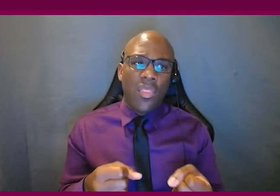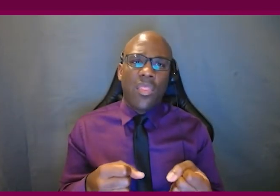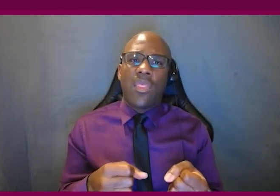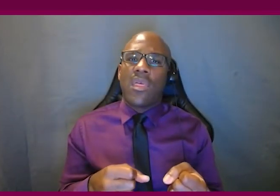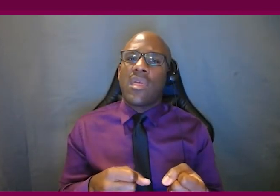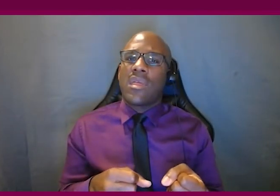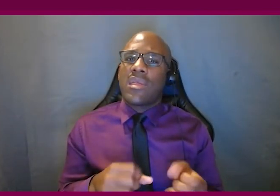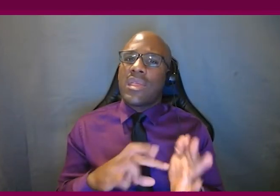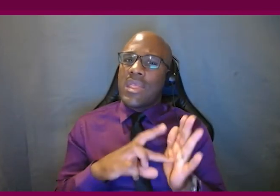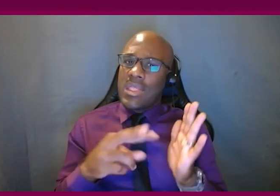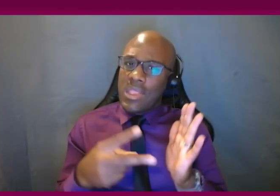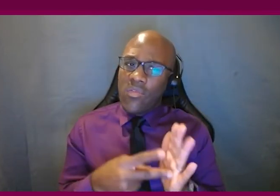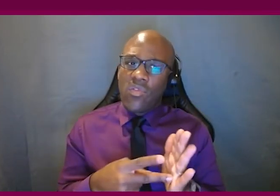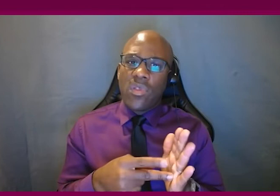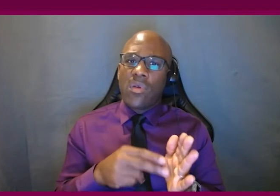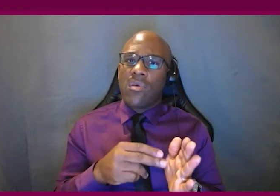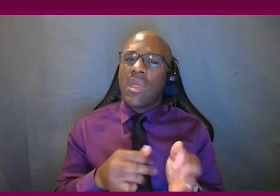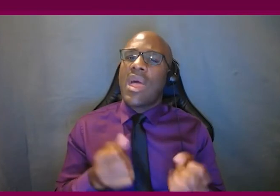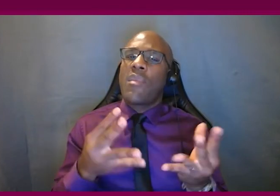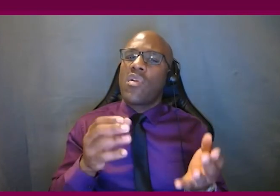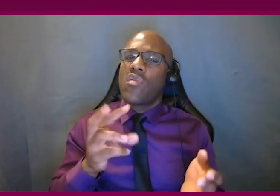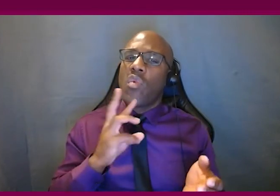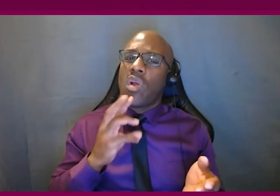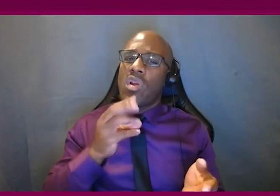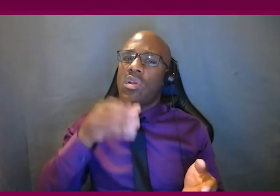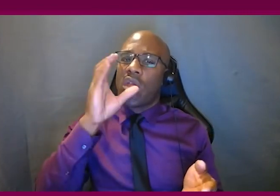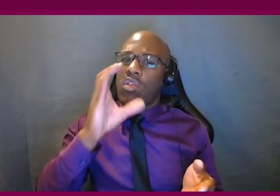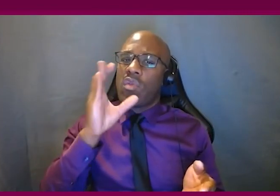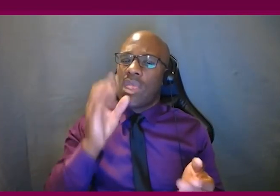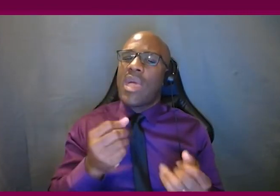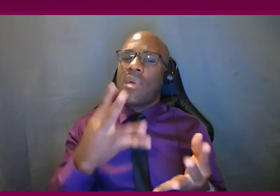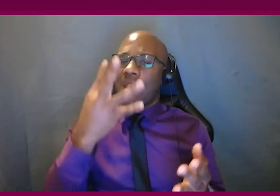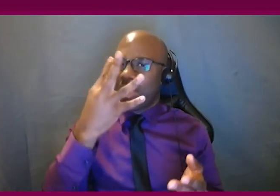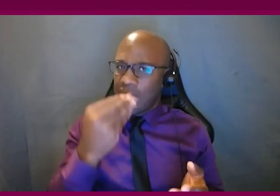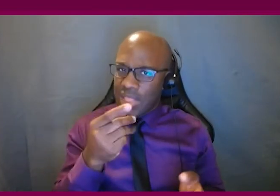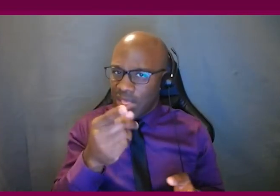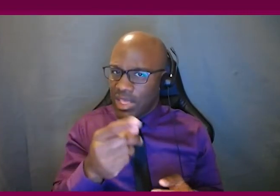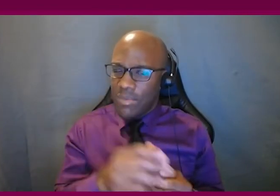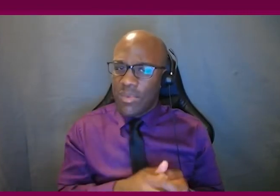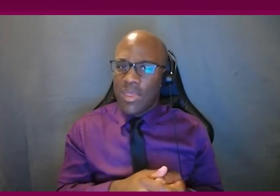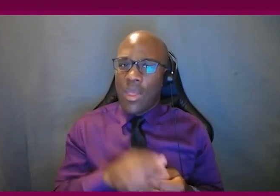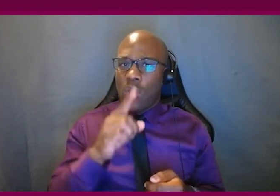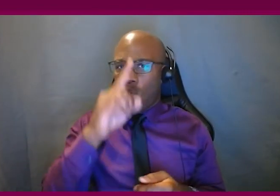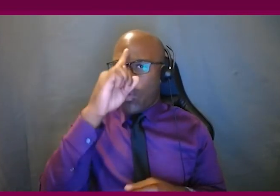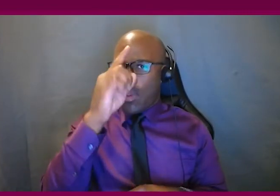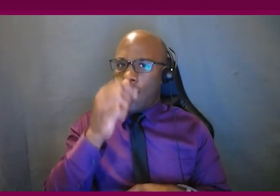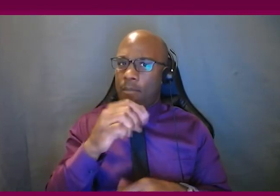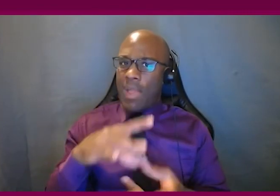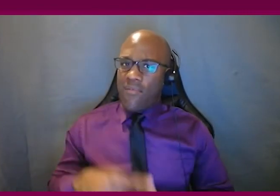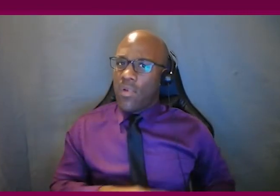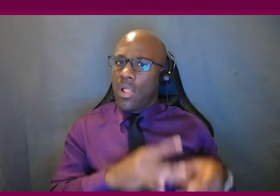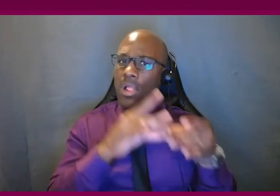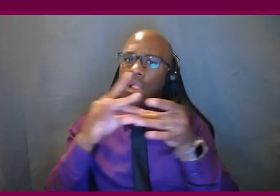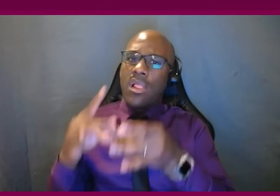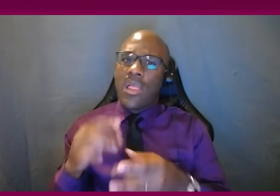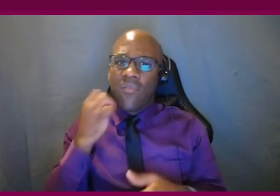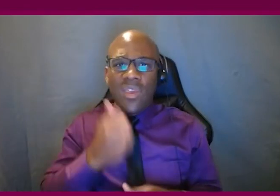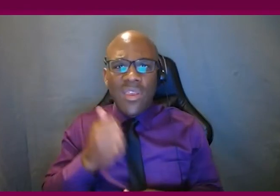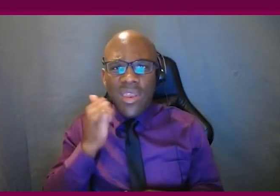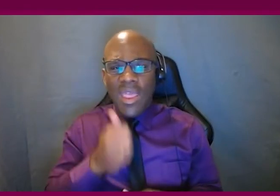How are you staying grounded and present in your body? And I will offer a caveat to that, that sometimes being in your body as a disabled person is